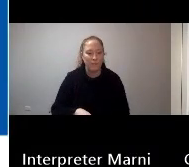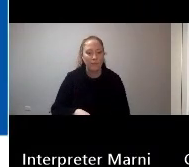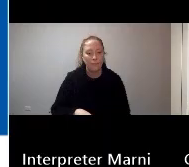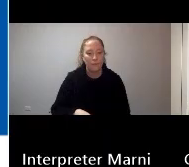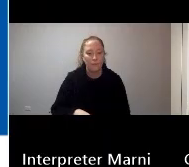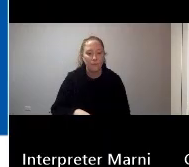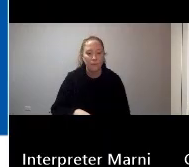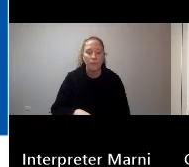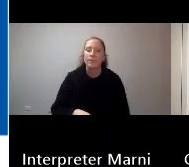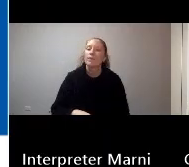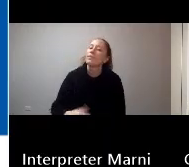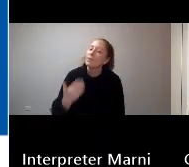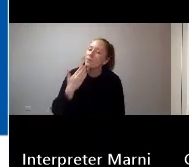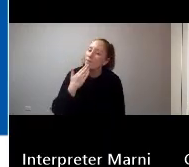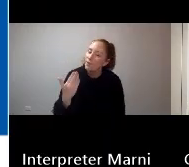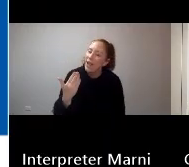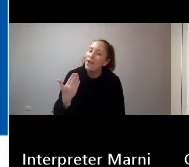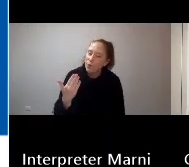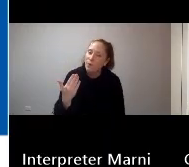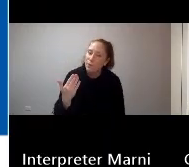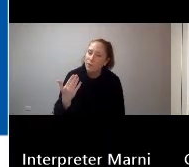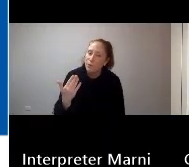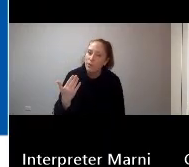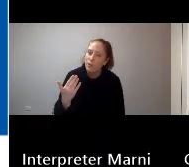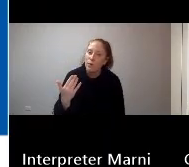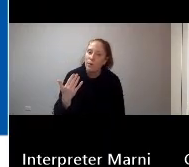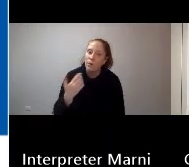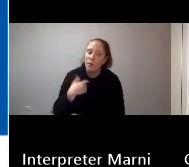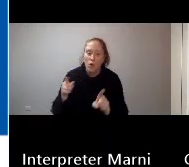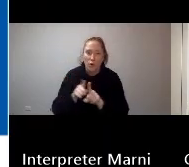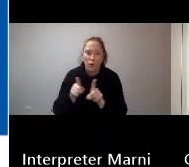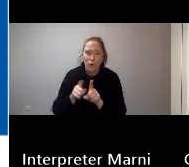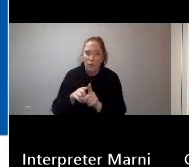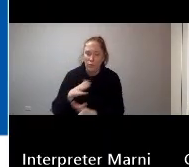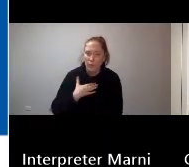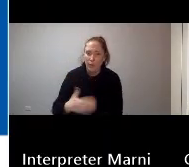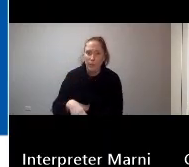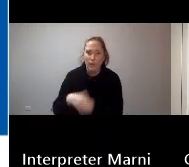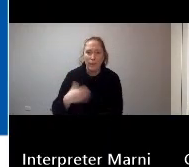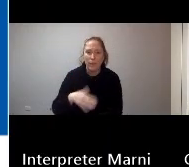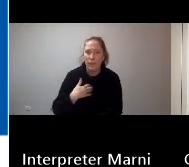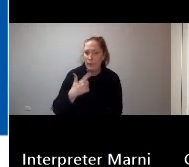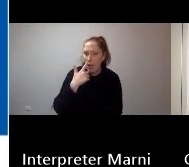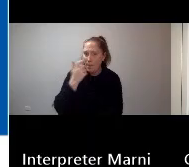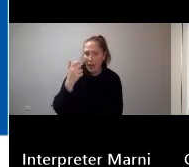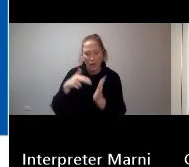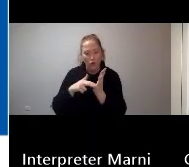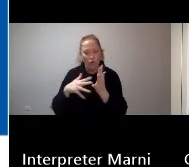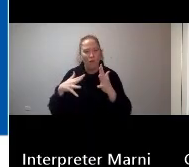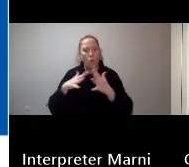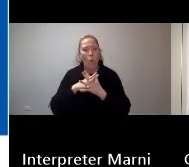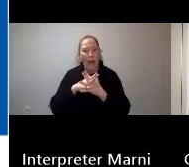Thanks so much, Jess. And can I just say, I feel doubly honoured to be here at a New South Wales seminar as a Victorian,